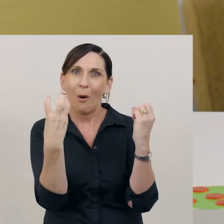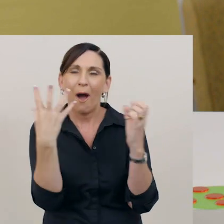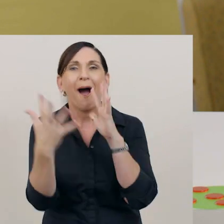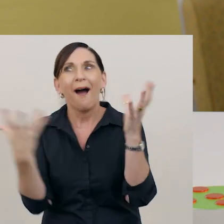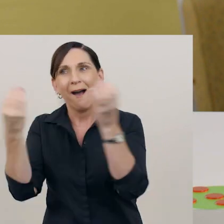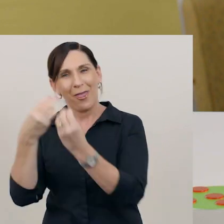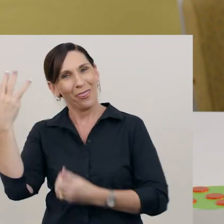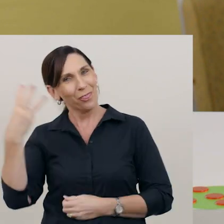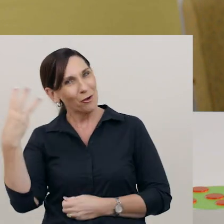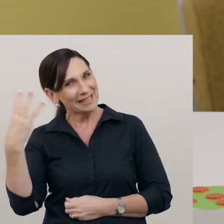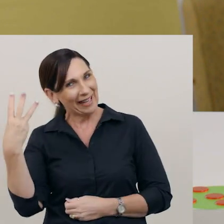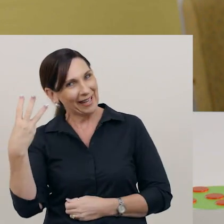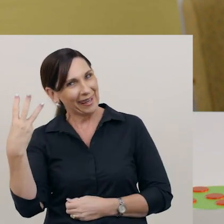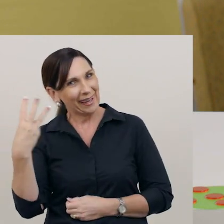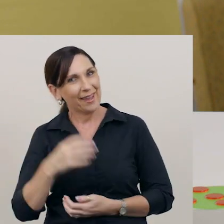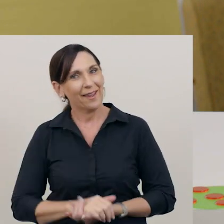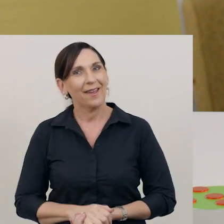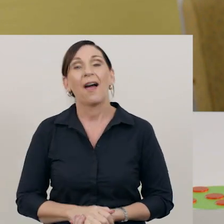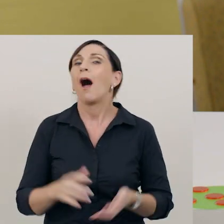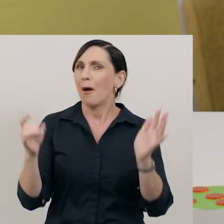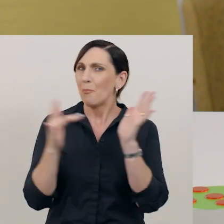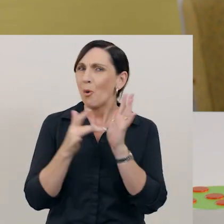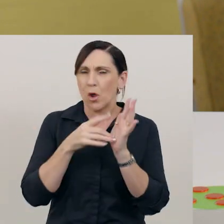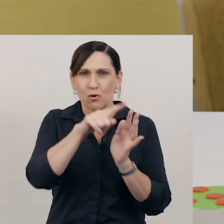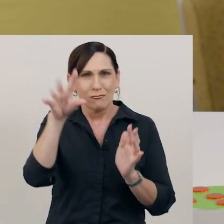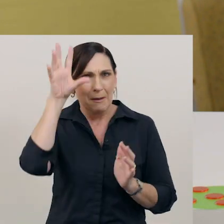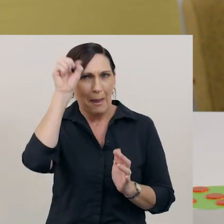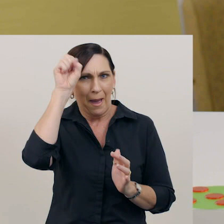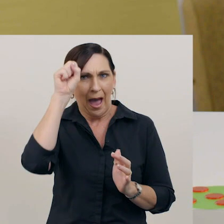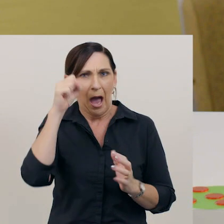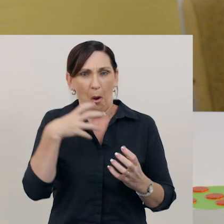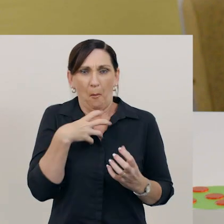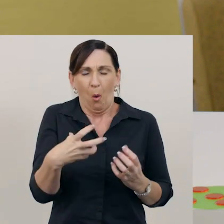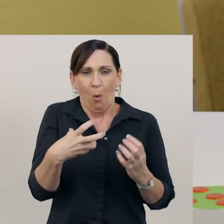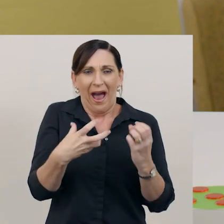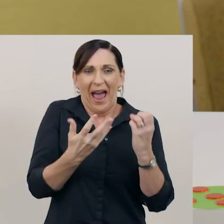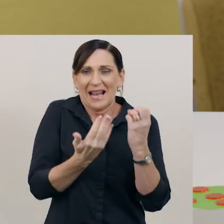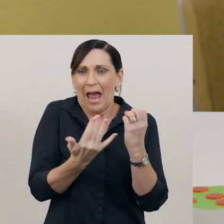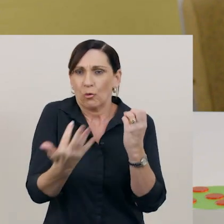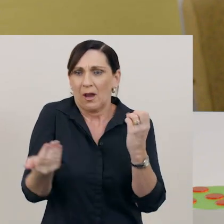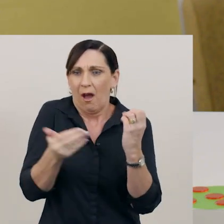It is important to remember that, when you count on, you need to start with the larger number,